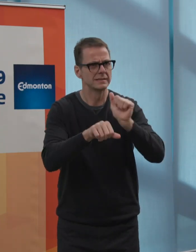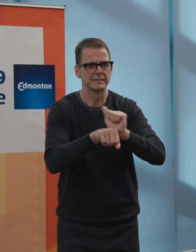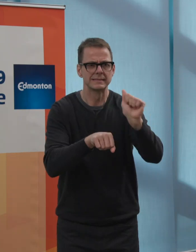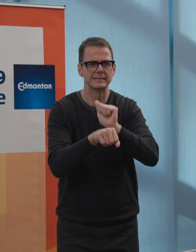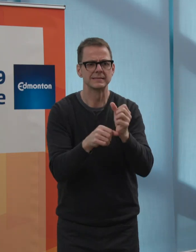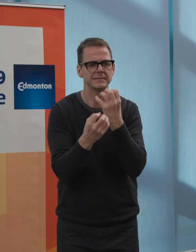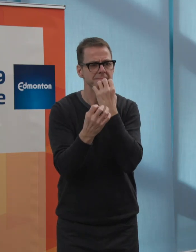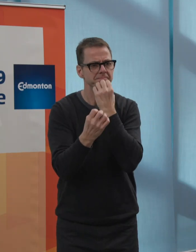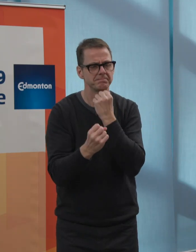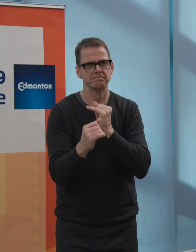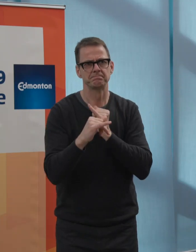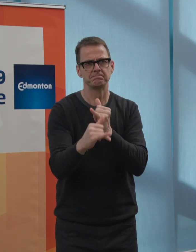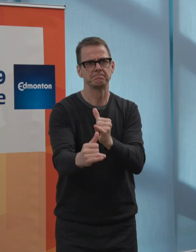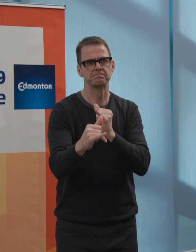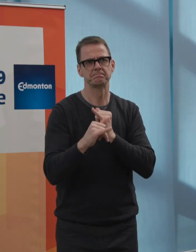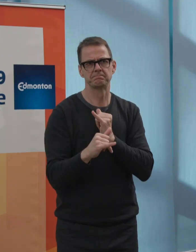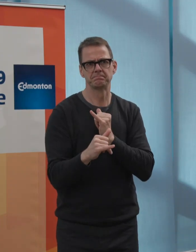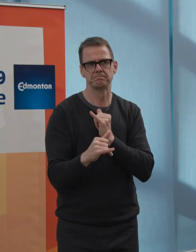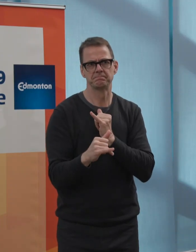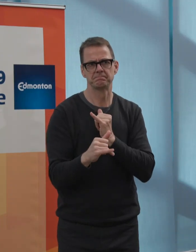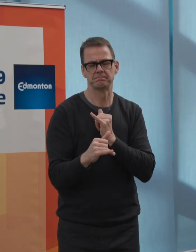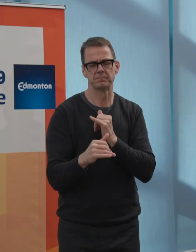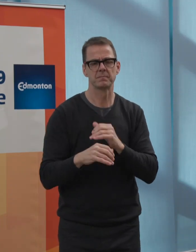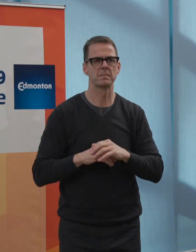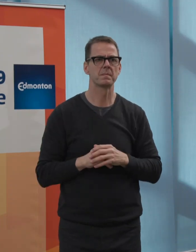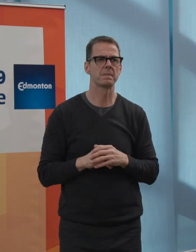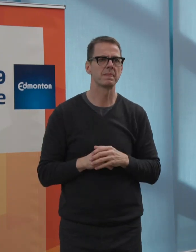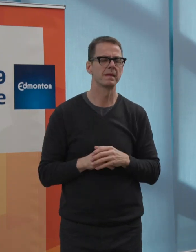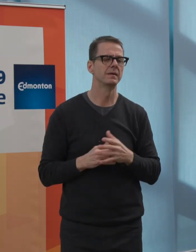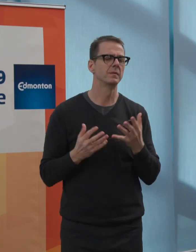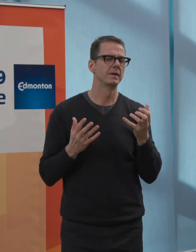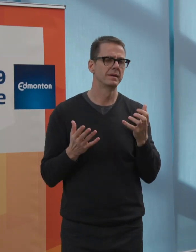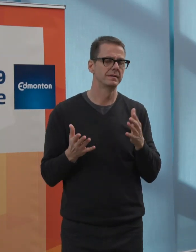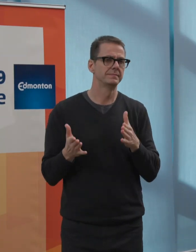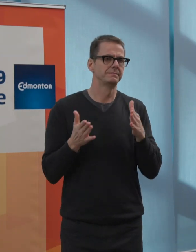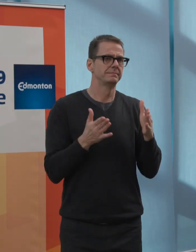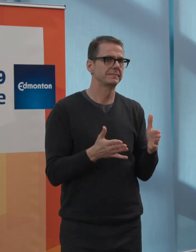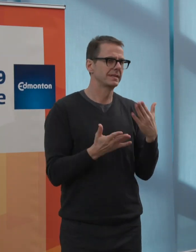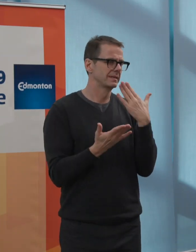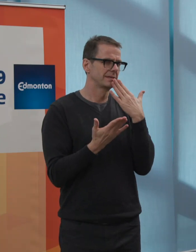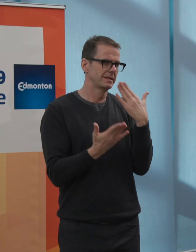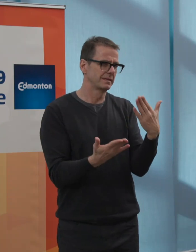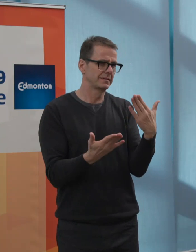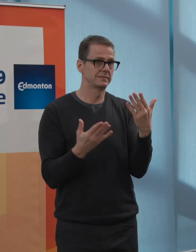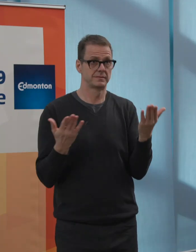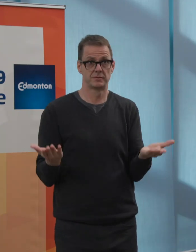and valued relationship with both the City of Edmonton and our partner CSU 52